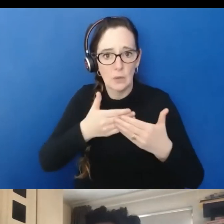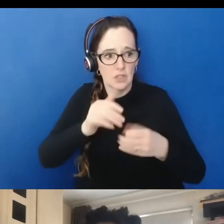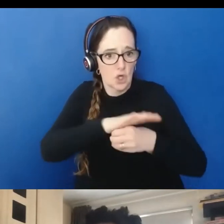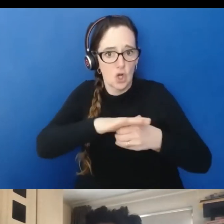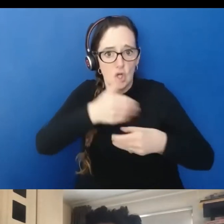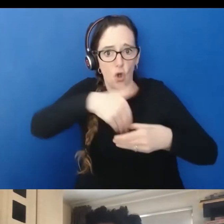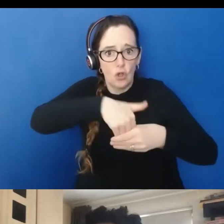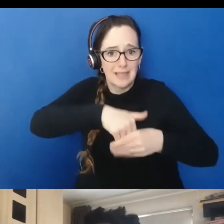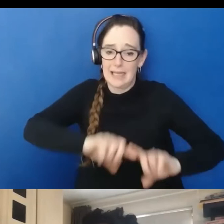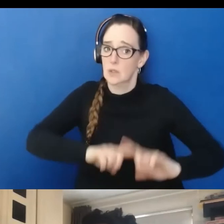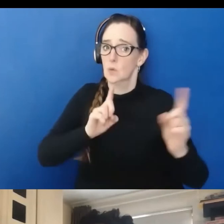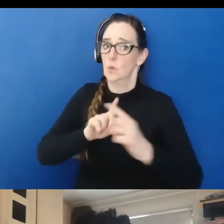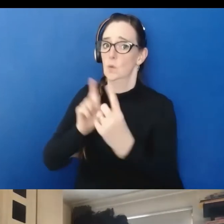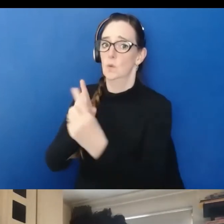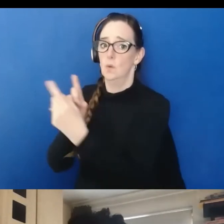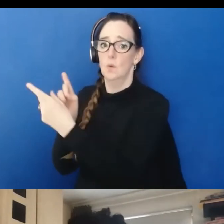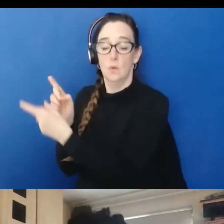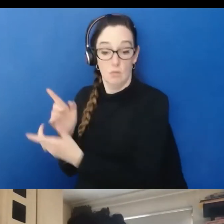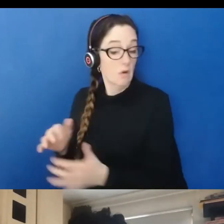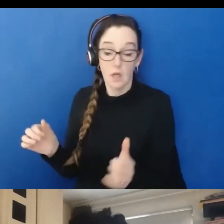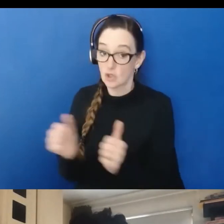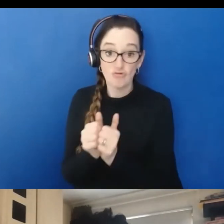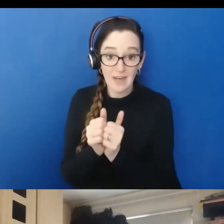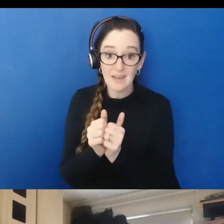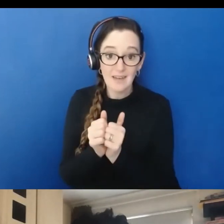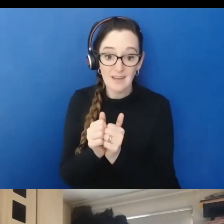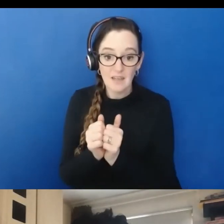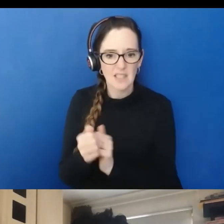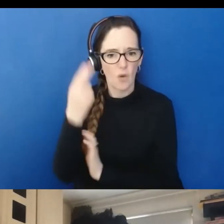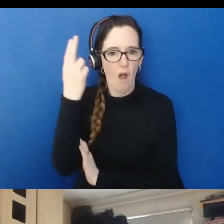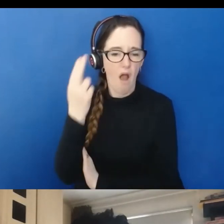In the case of the artworks, even though I have said it s a challenge,